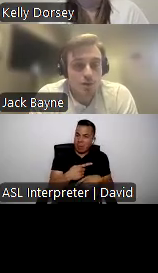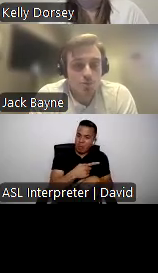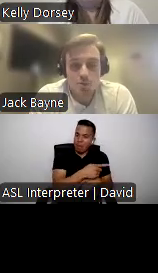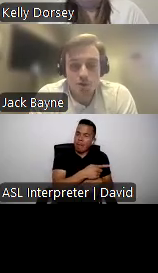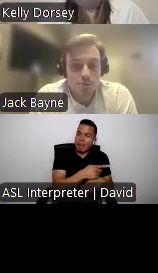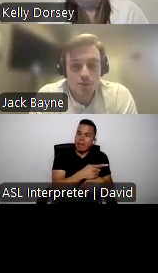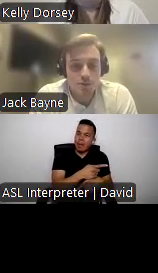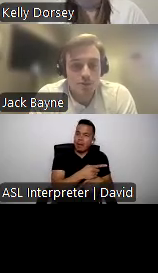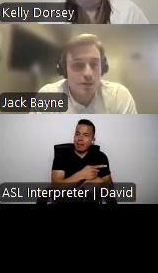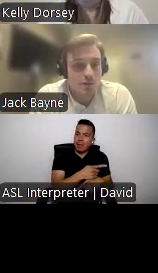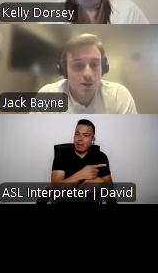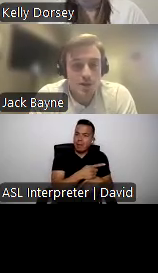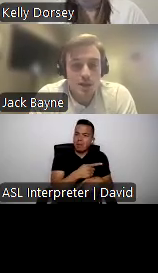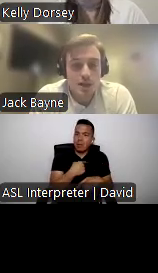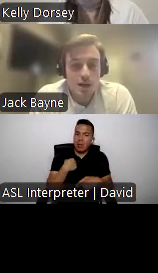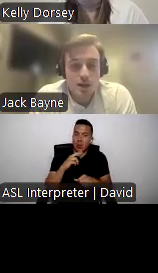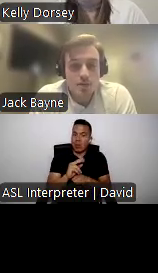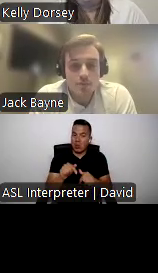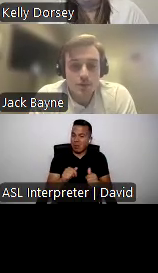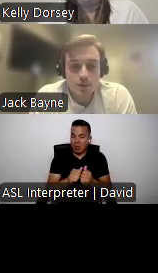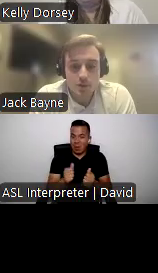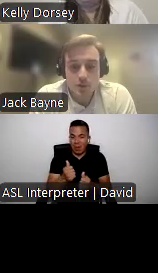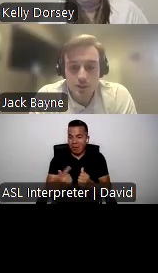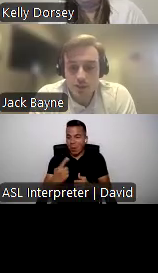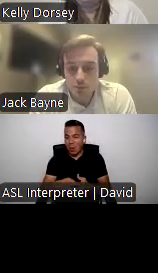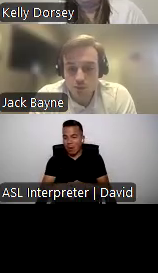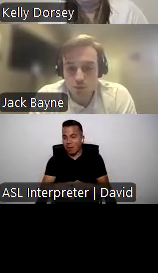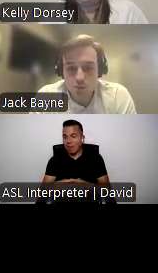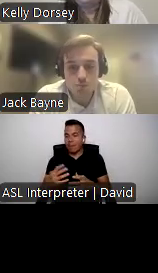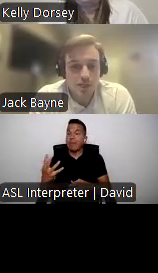one group of people. We're able to use this with everybody, you know, including accessible tools,